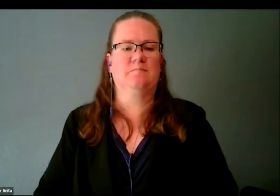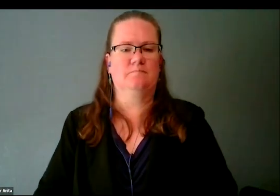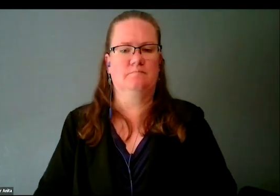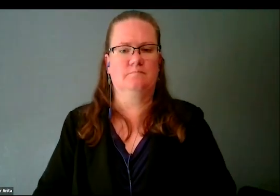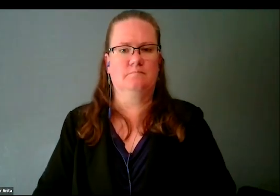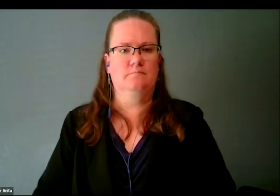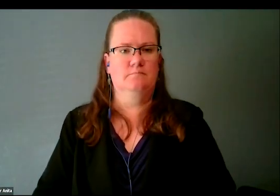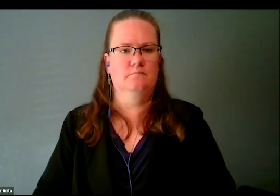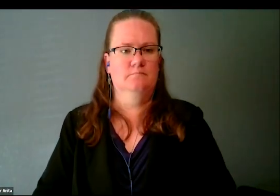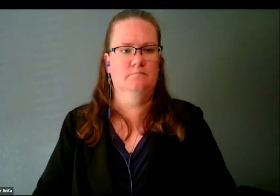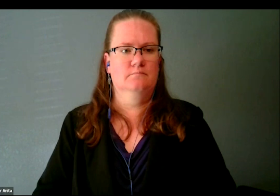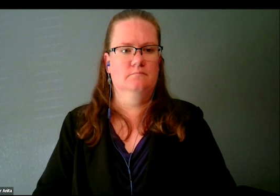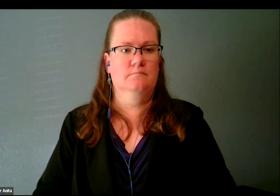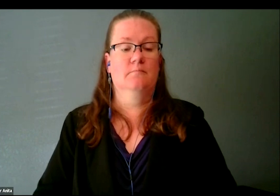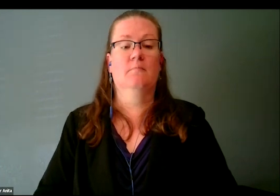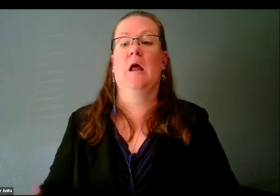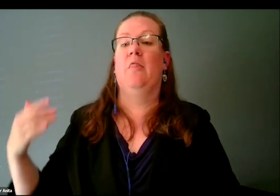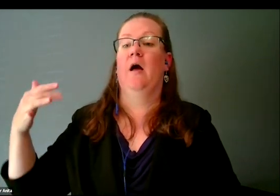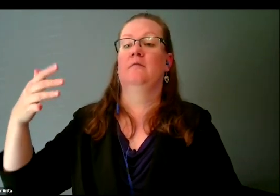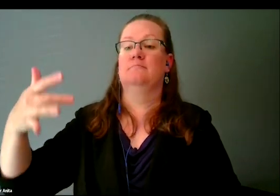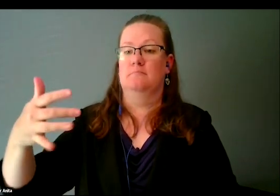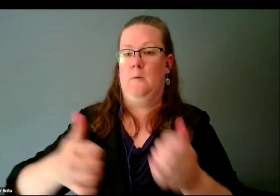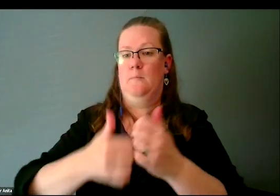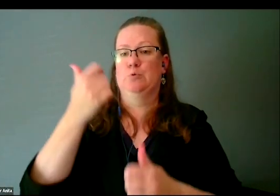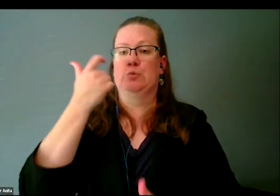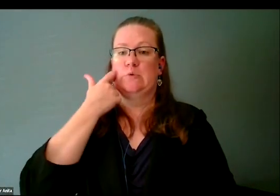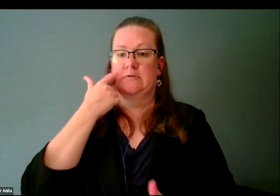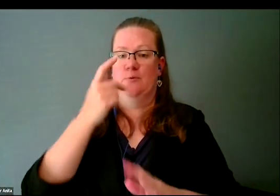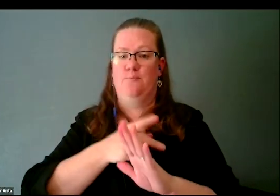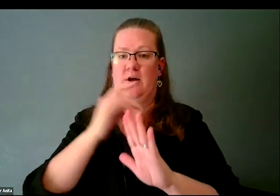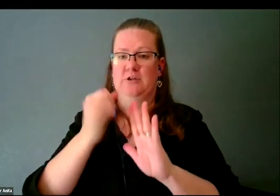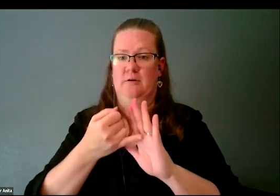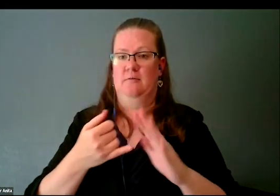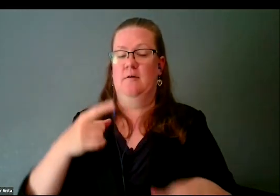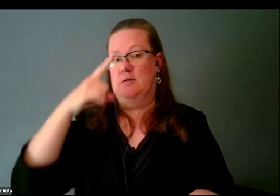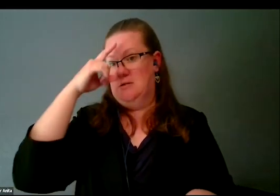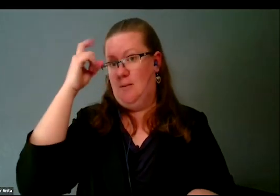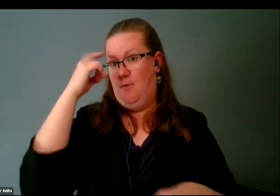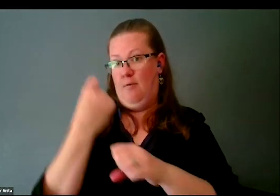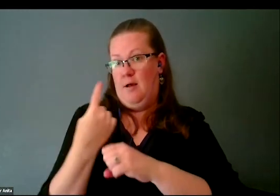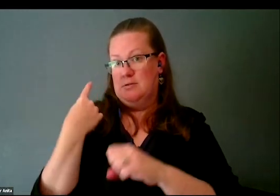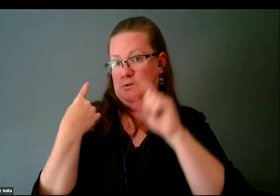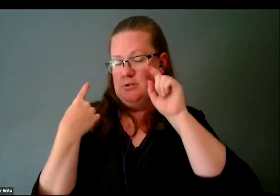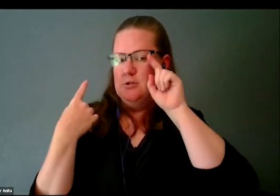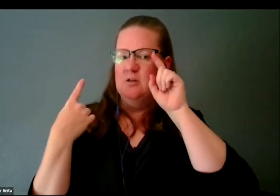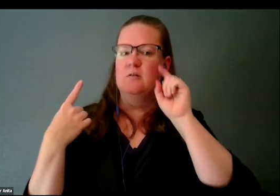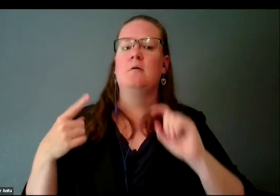That led me to my most recent project. In the summer of last year, I was approached by the Portland Art Museum